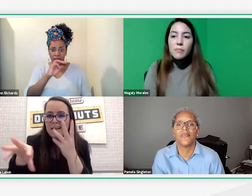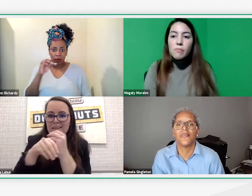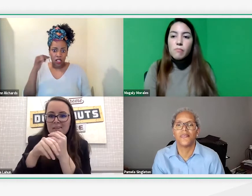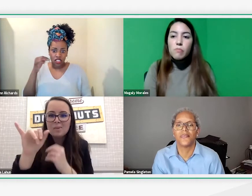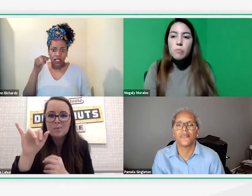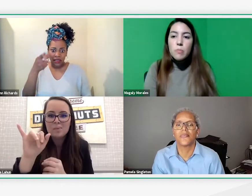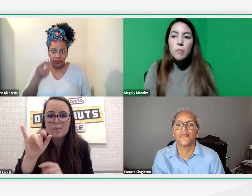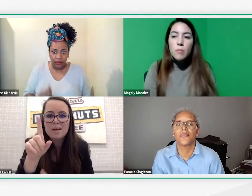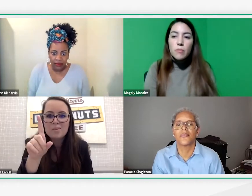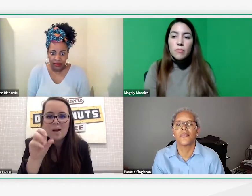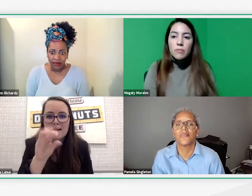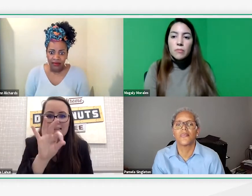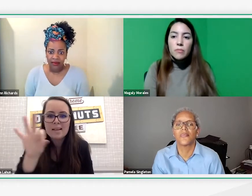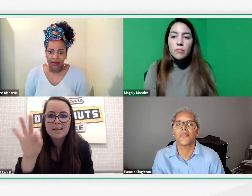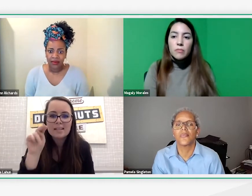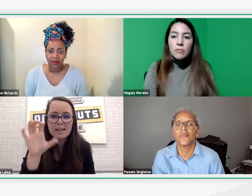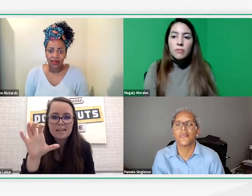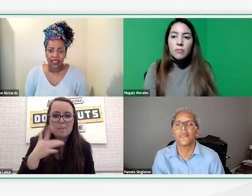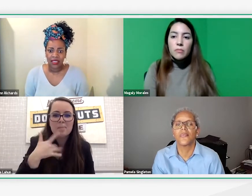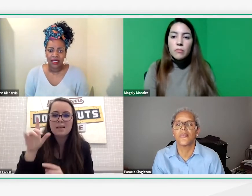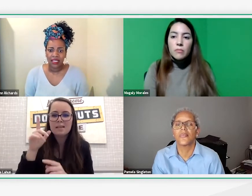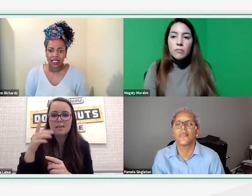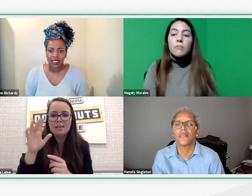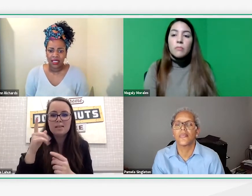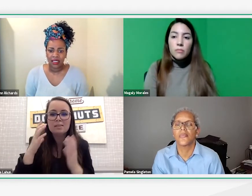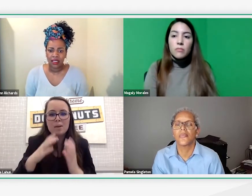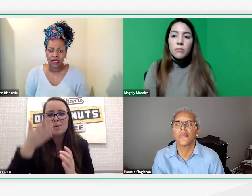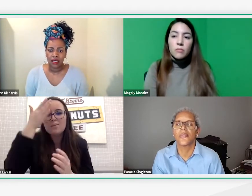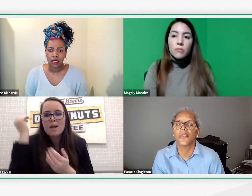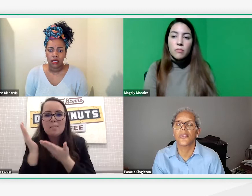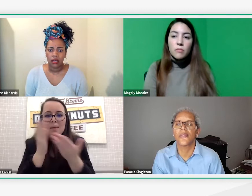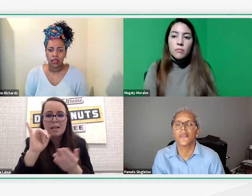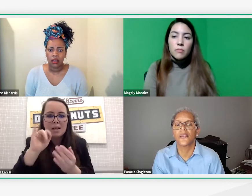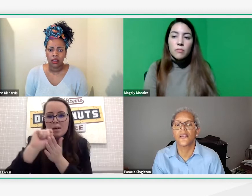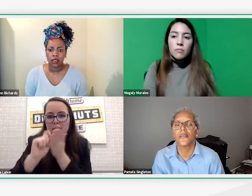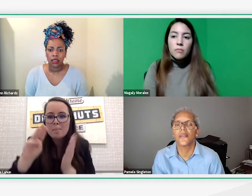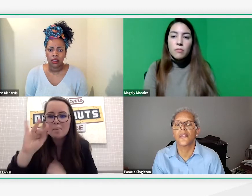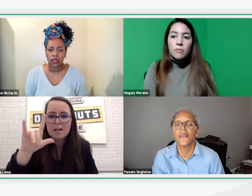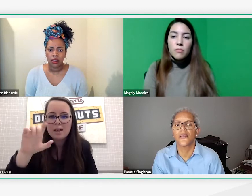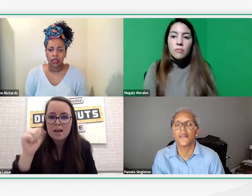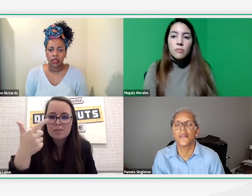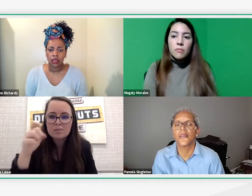I was just going to chime in here too. 1099 would be like